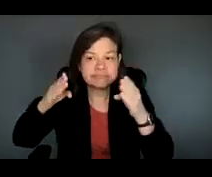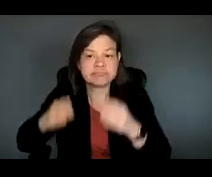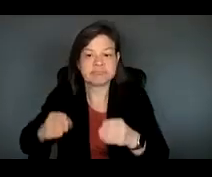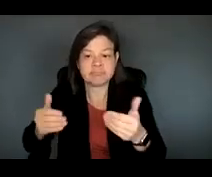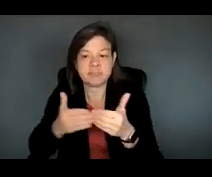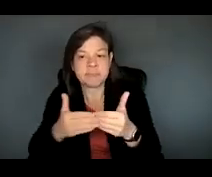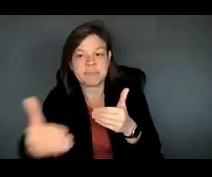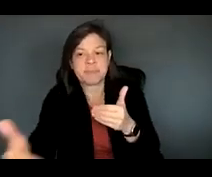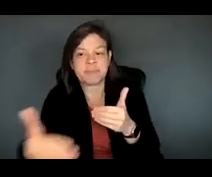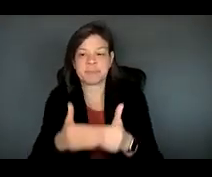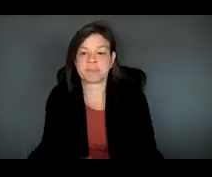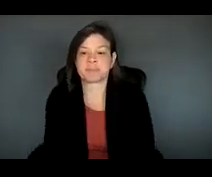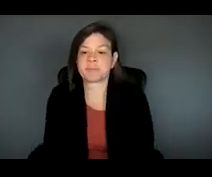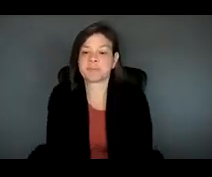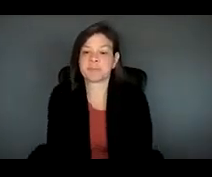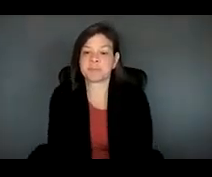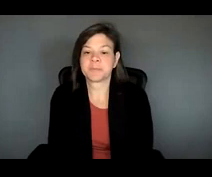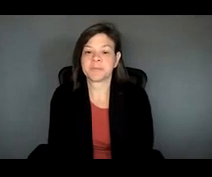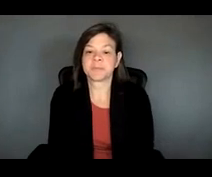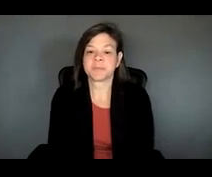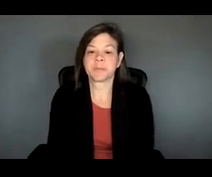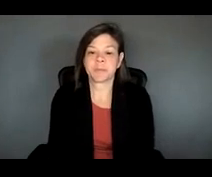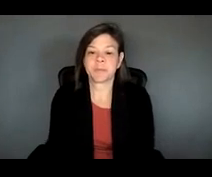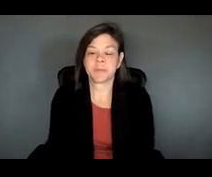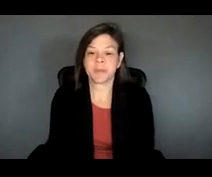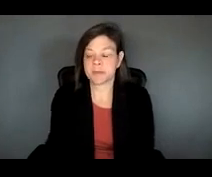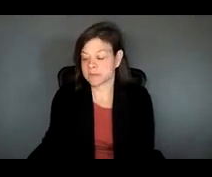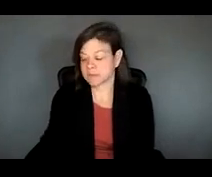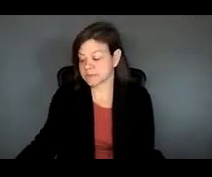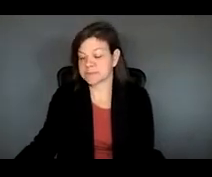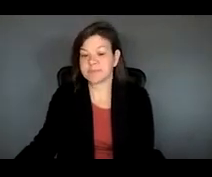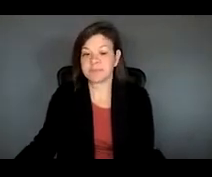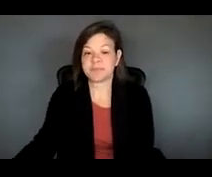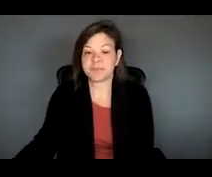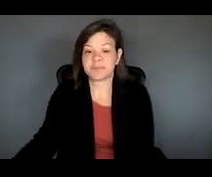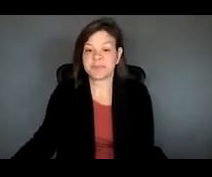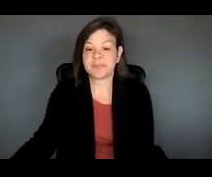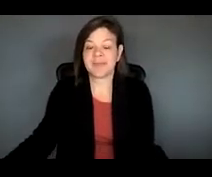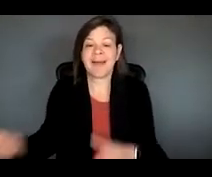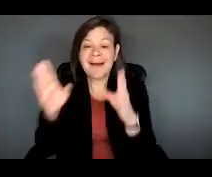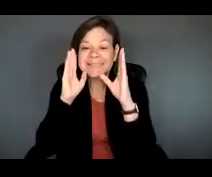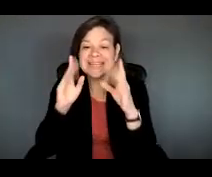So attention to customer service, excuse me, and Civil Rights.